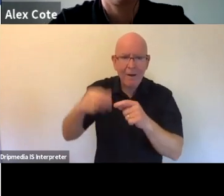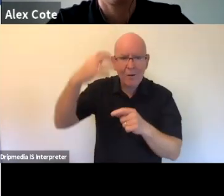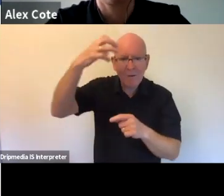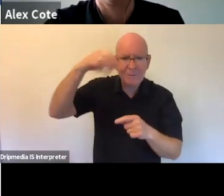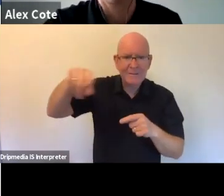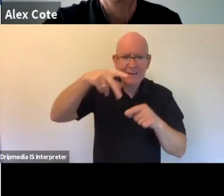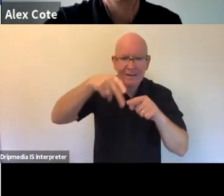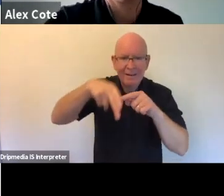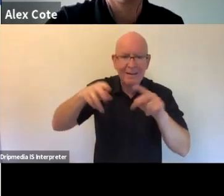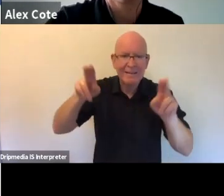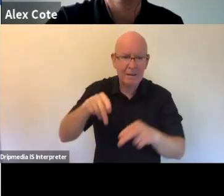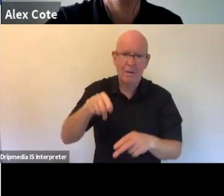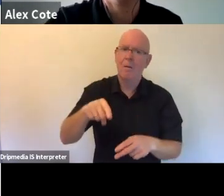Thank you very much.